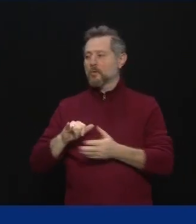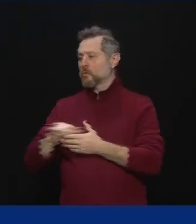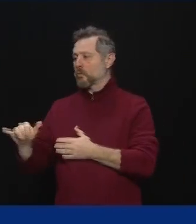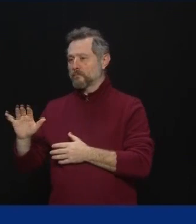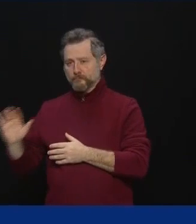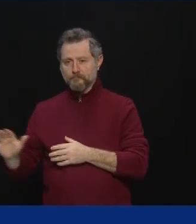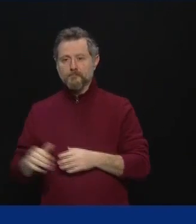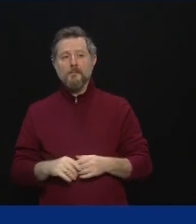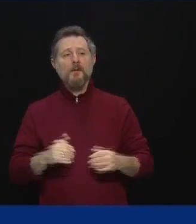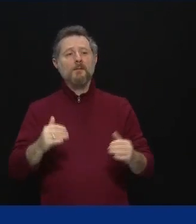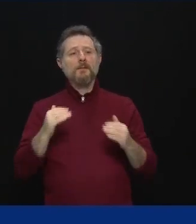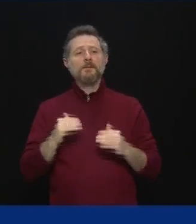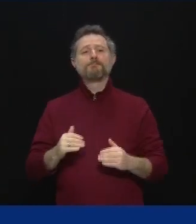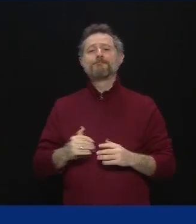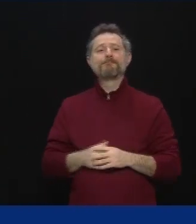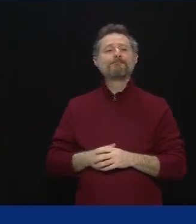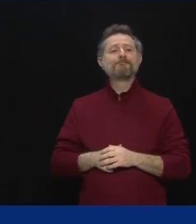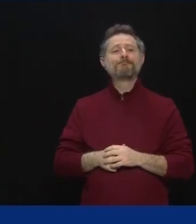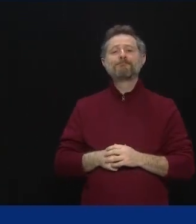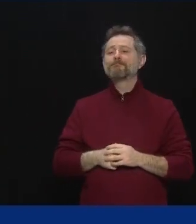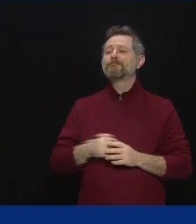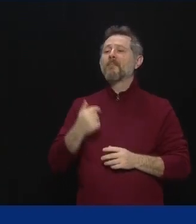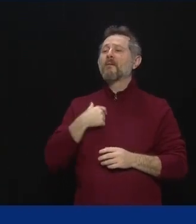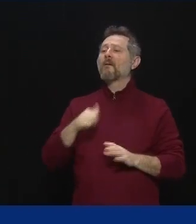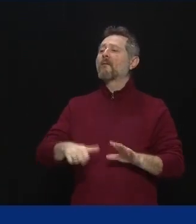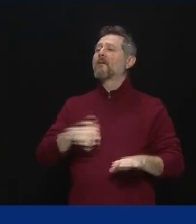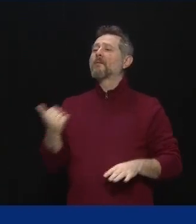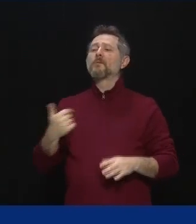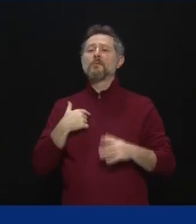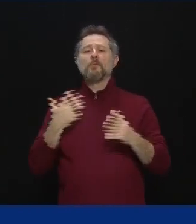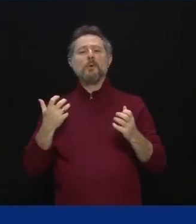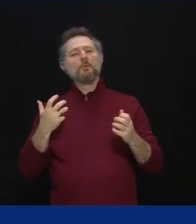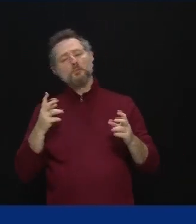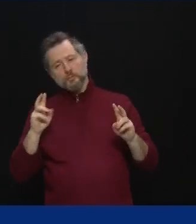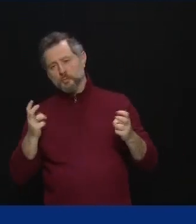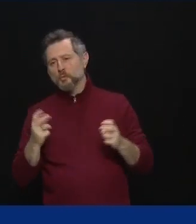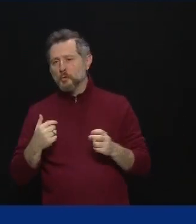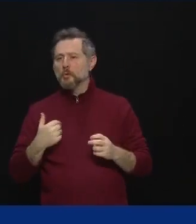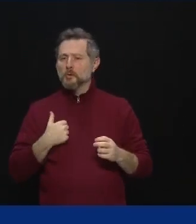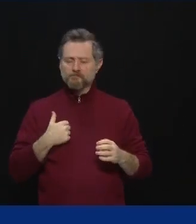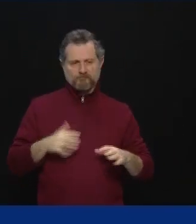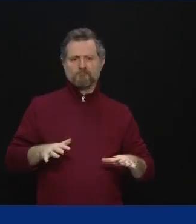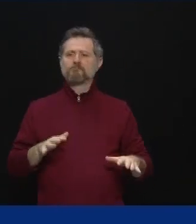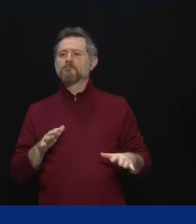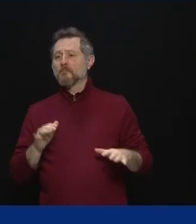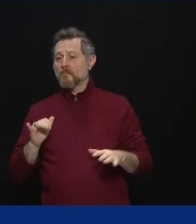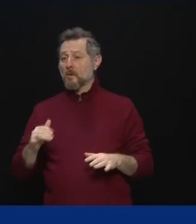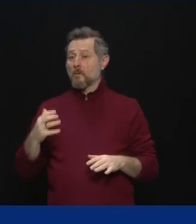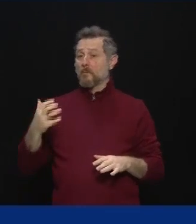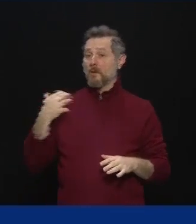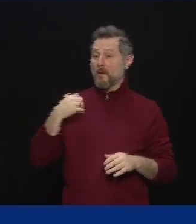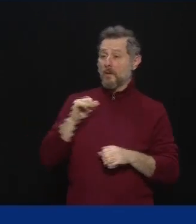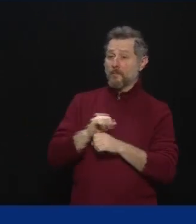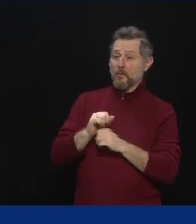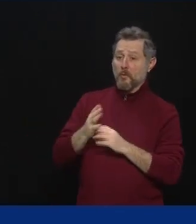WORKING WITH FEMA AND NEW YORK CITY TO MEET ANY ADDITIONAL REQUESTS THAT COME TO US.